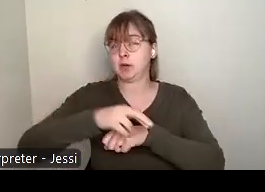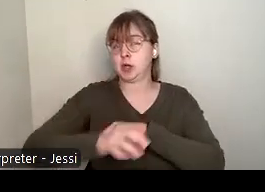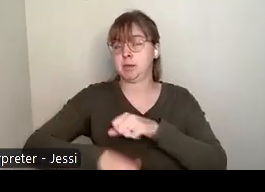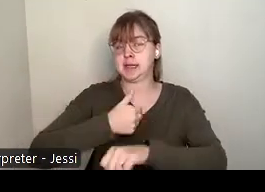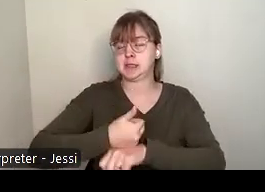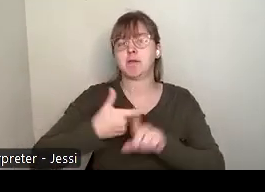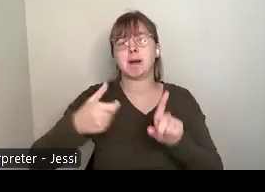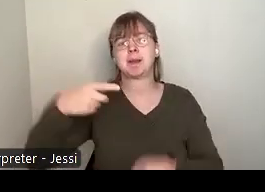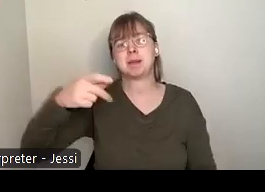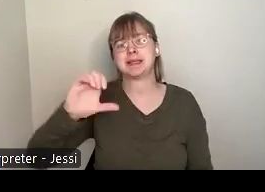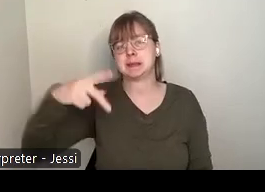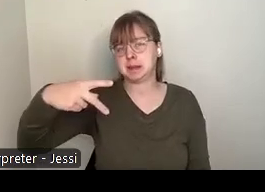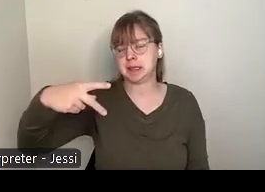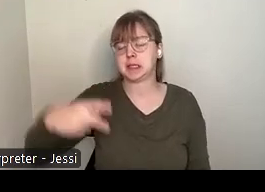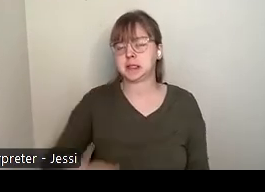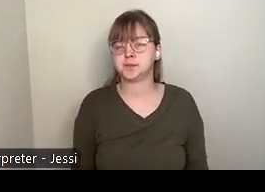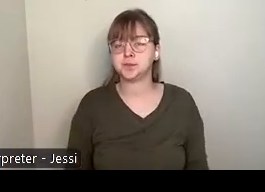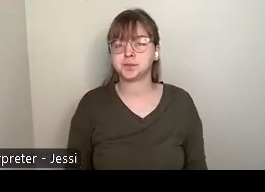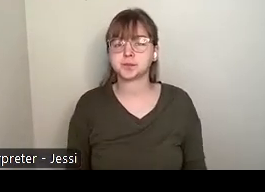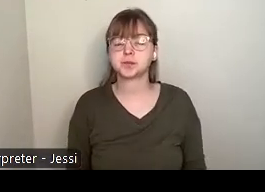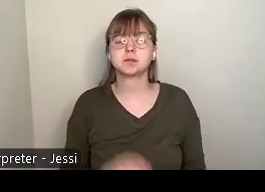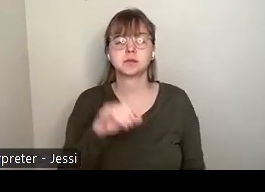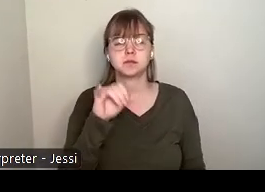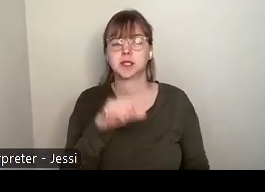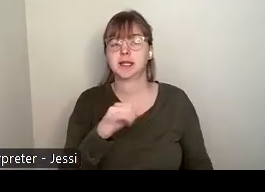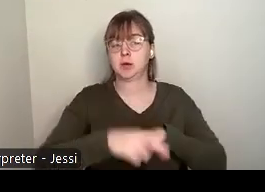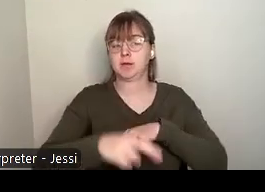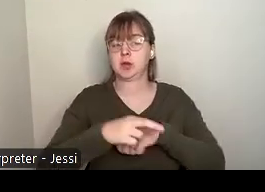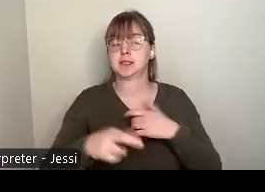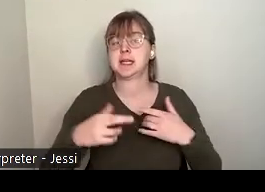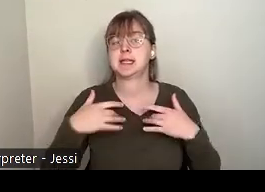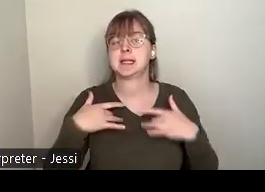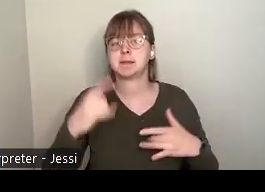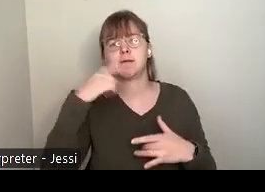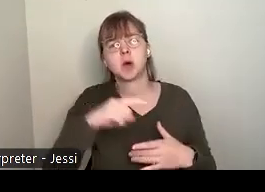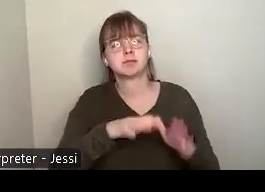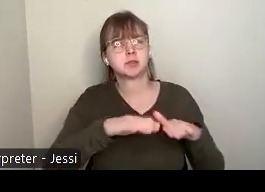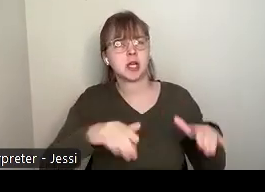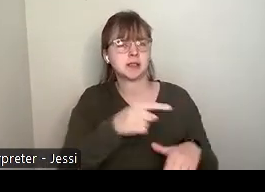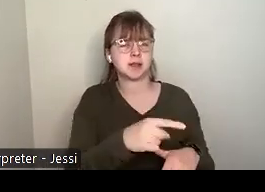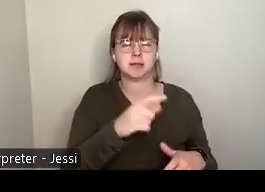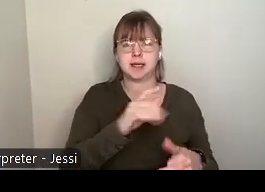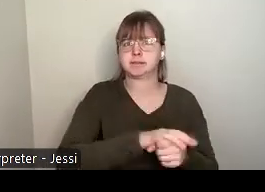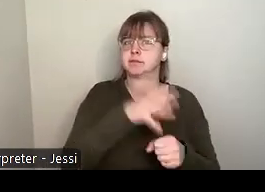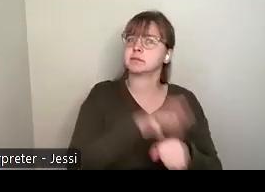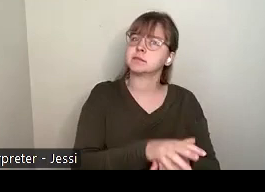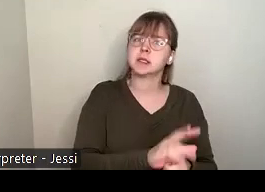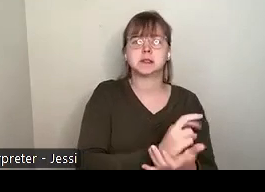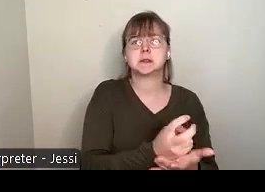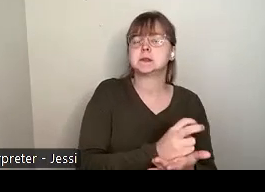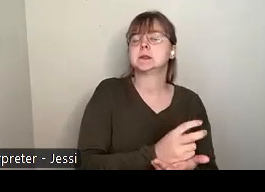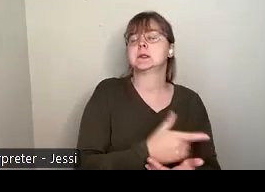doctor um lots of those referrals are often for Tantrums sleep concerns uh feeding concerns could